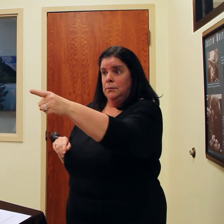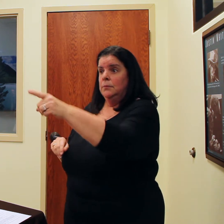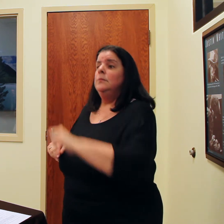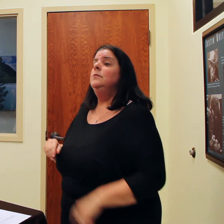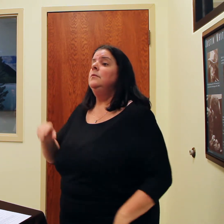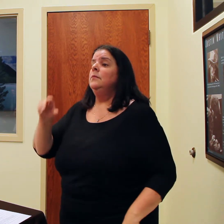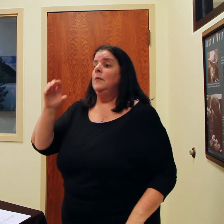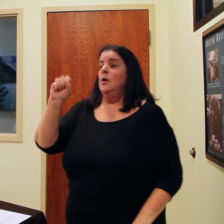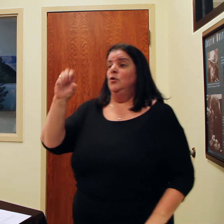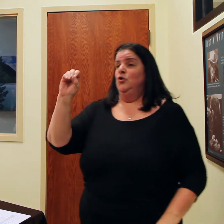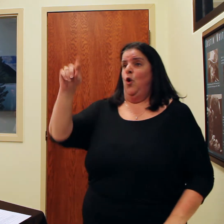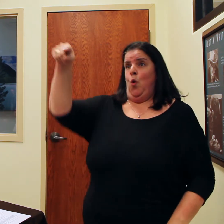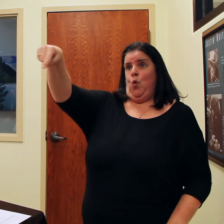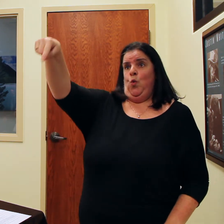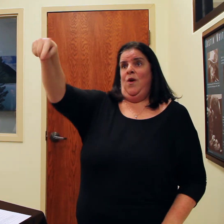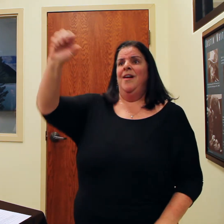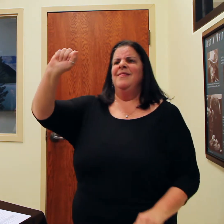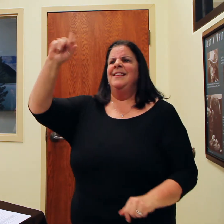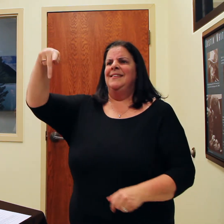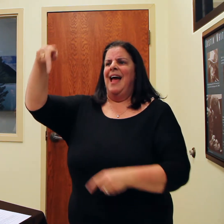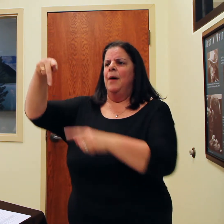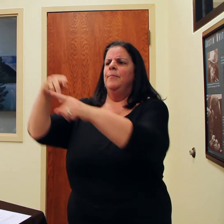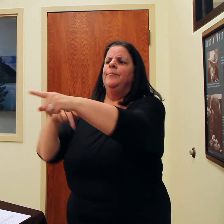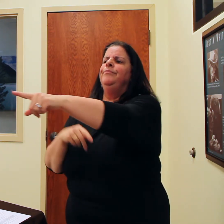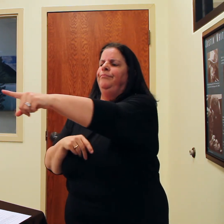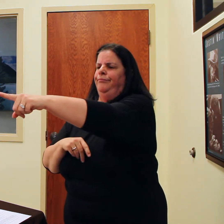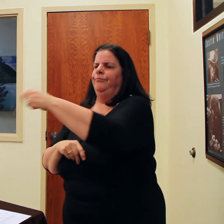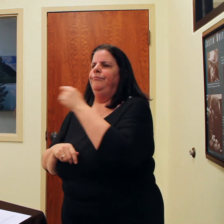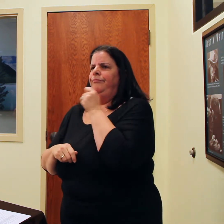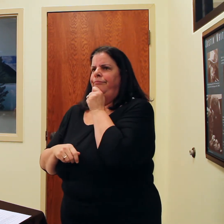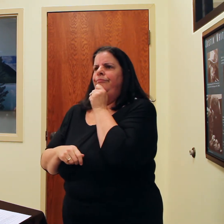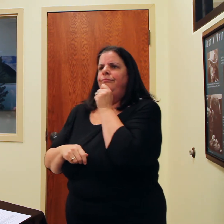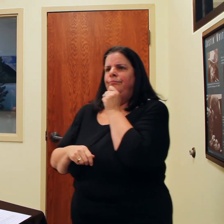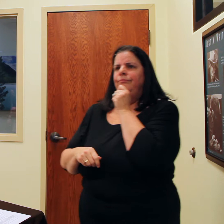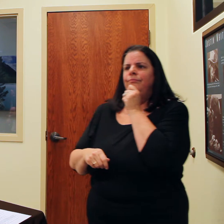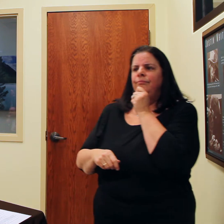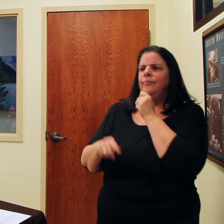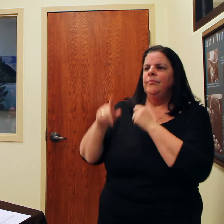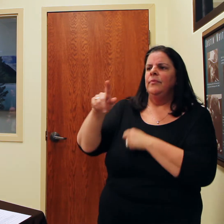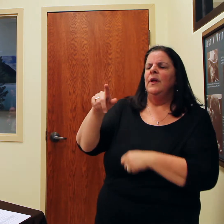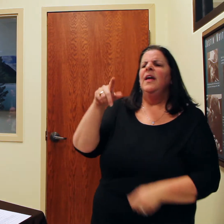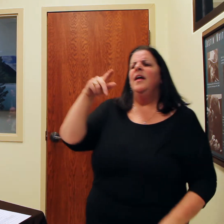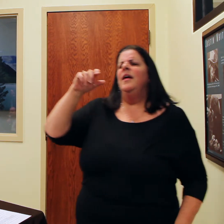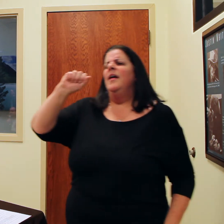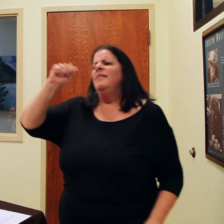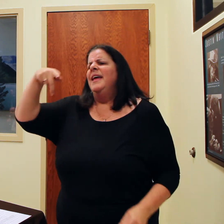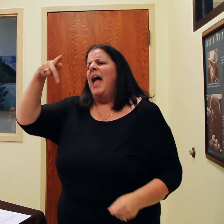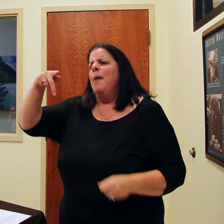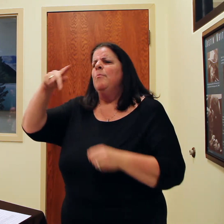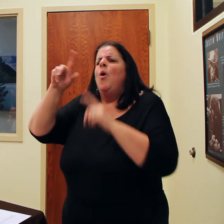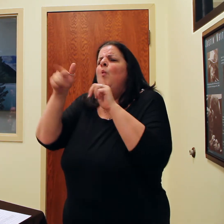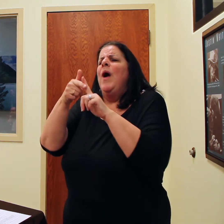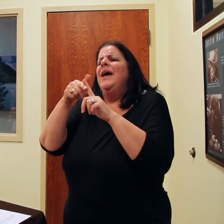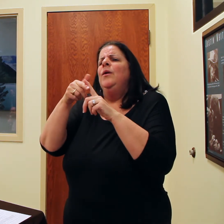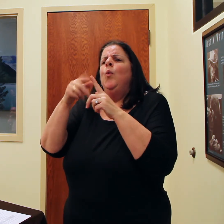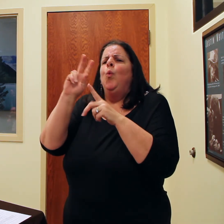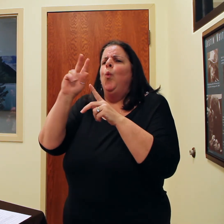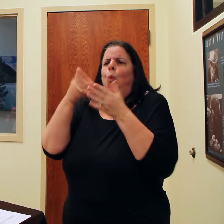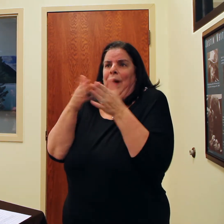[Voiceover] So this app will what will the public be... The app, when will the public be able to get the app?